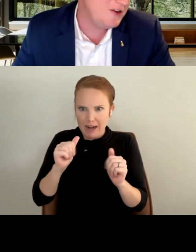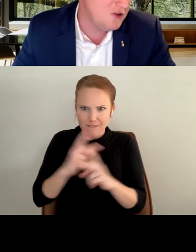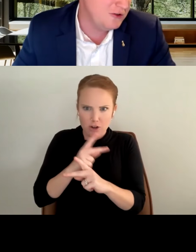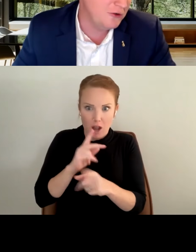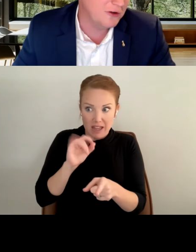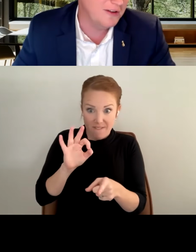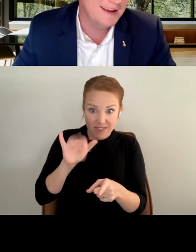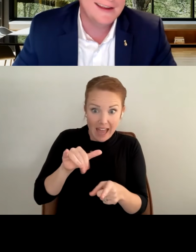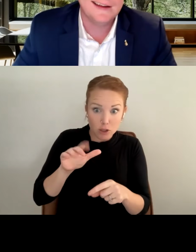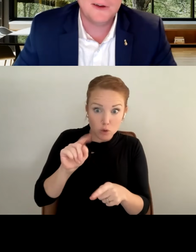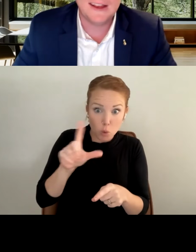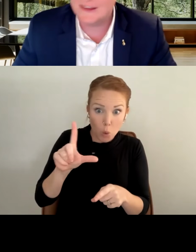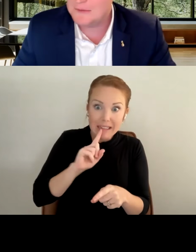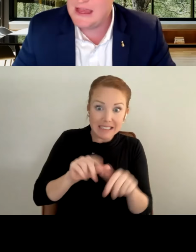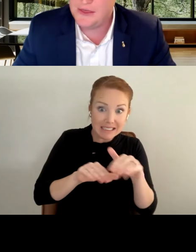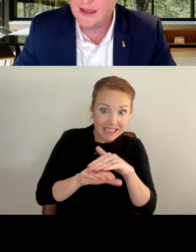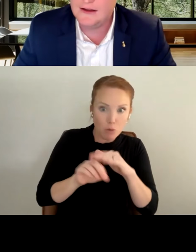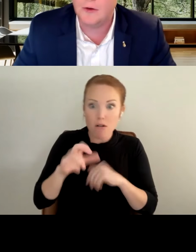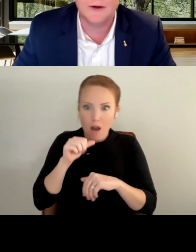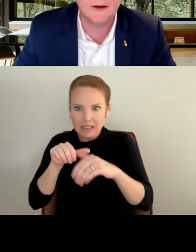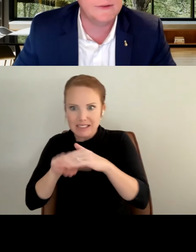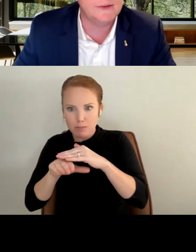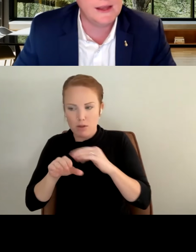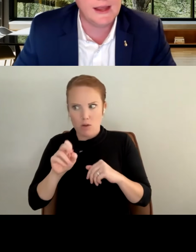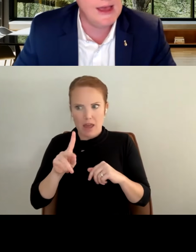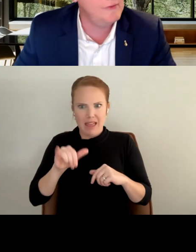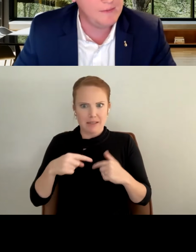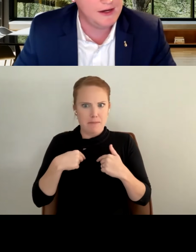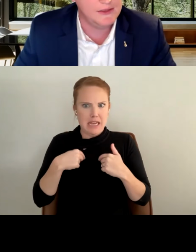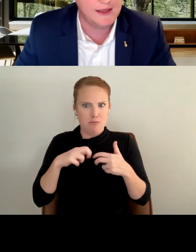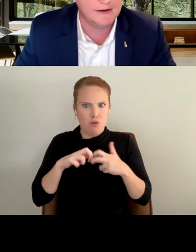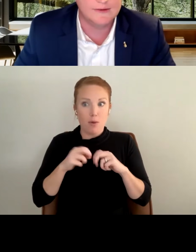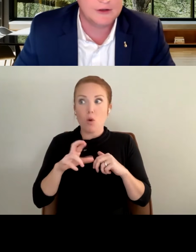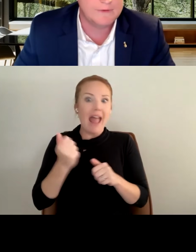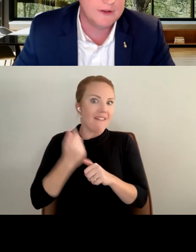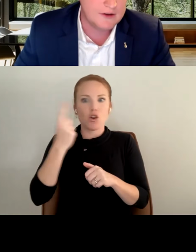even a new tool. Okay, is this a me thing? Or is this a everybody thing? Is this confusing